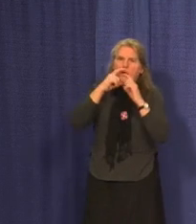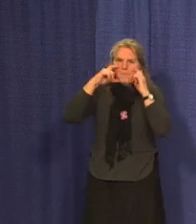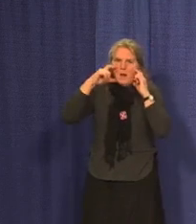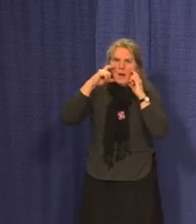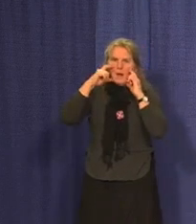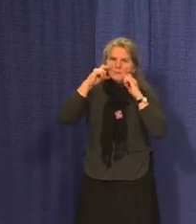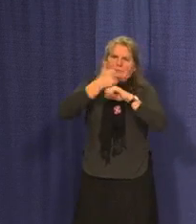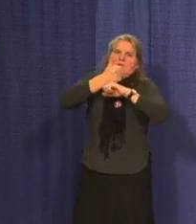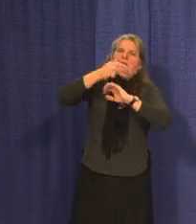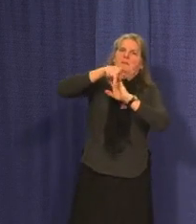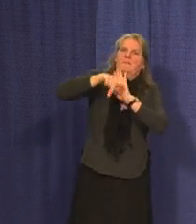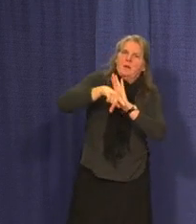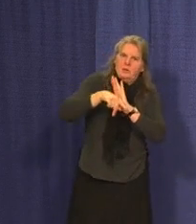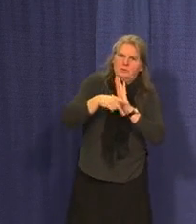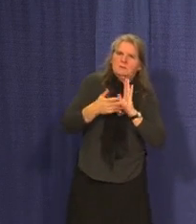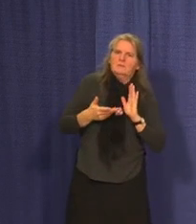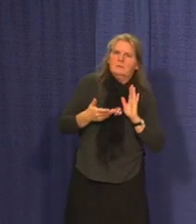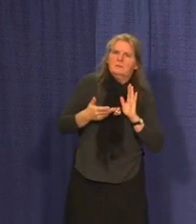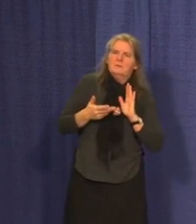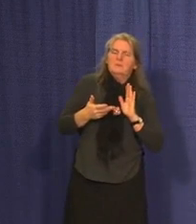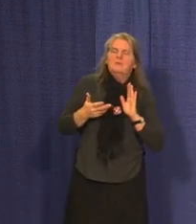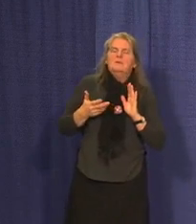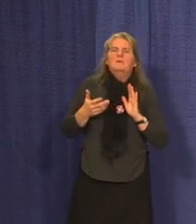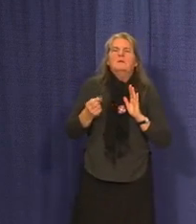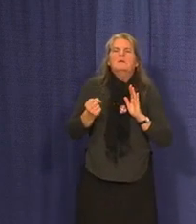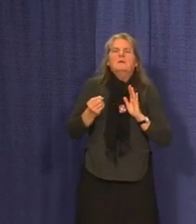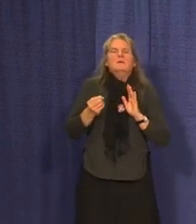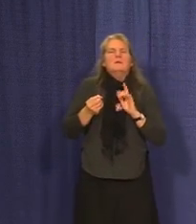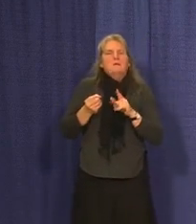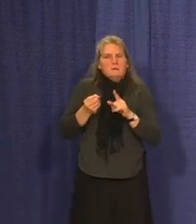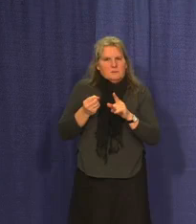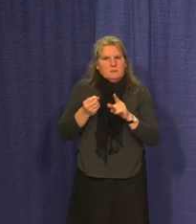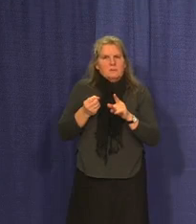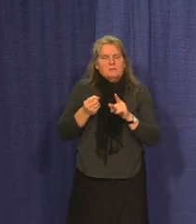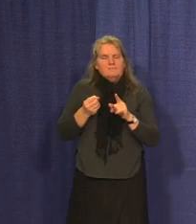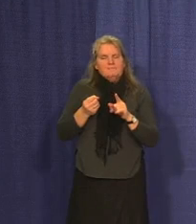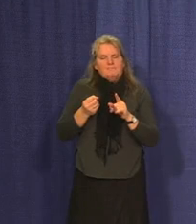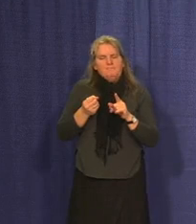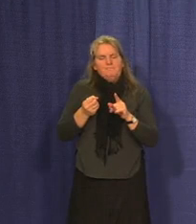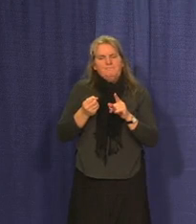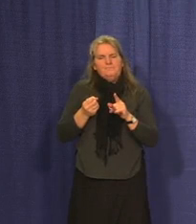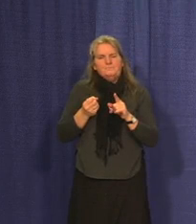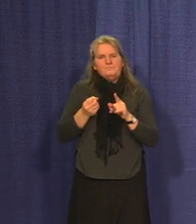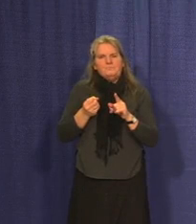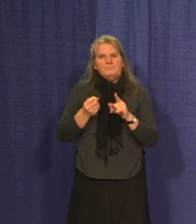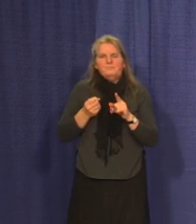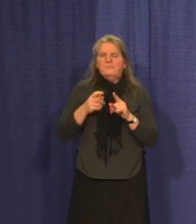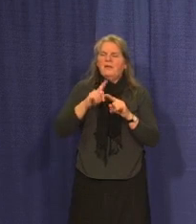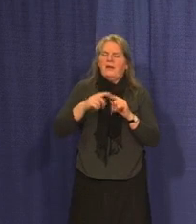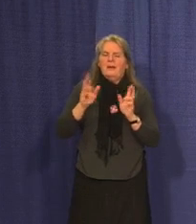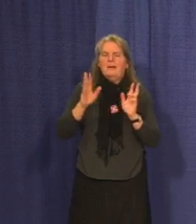going to the mask question which is that additional layer of protection.